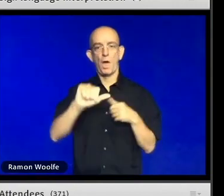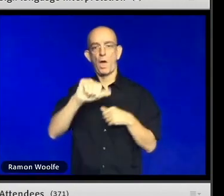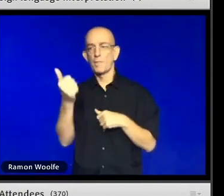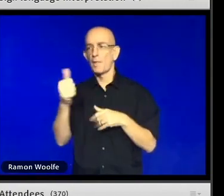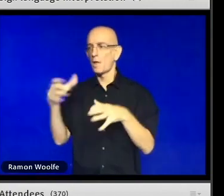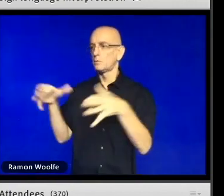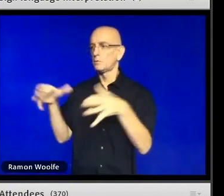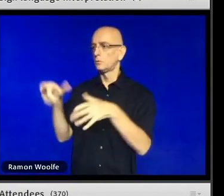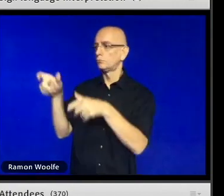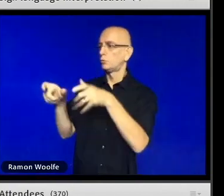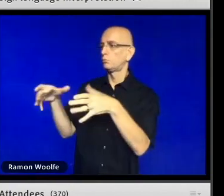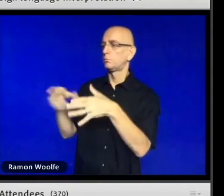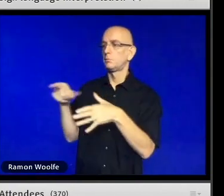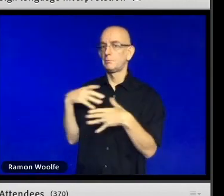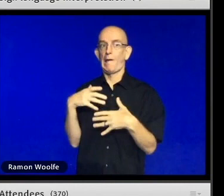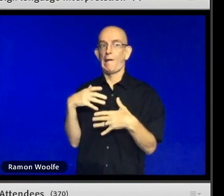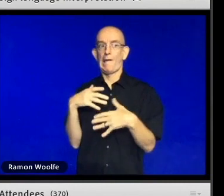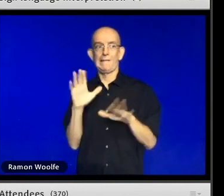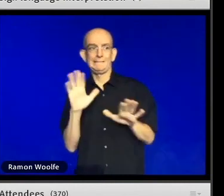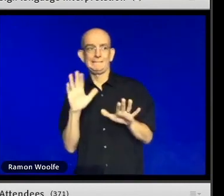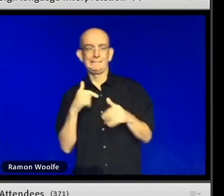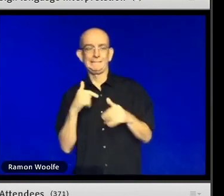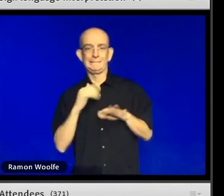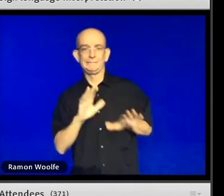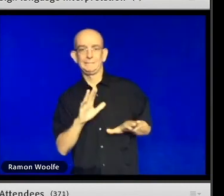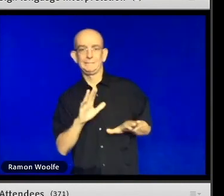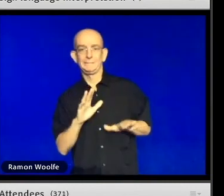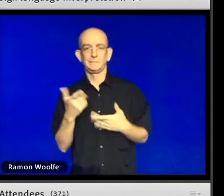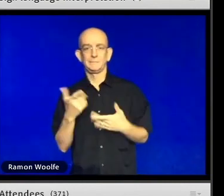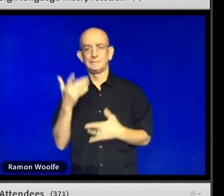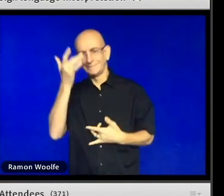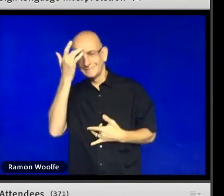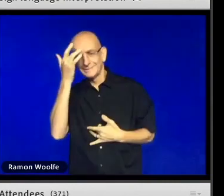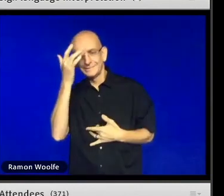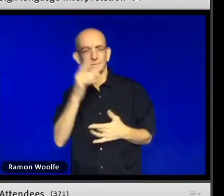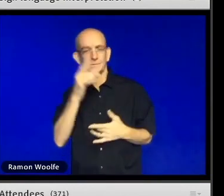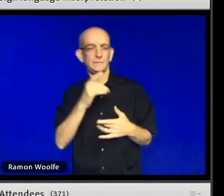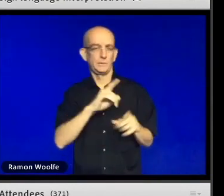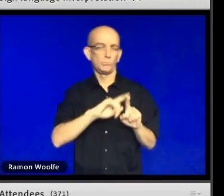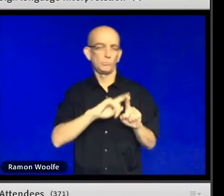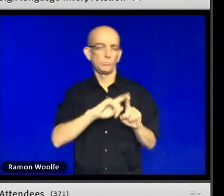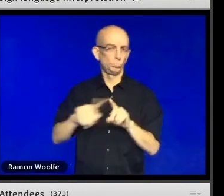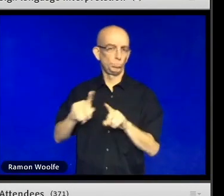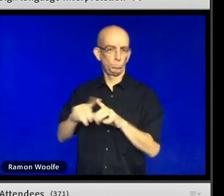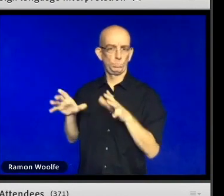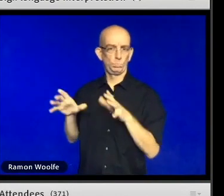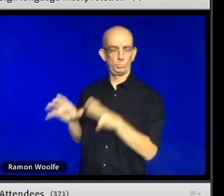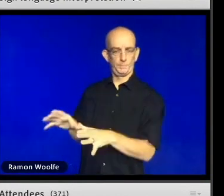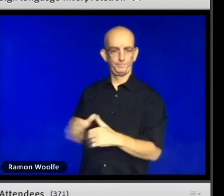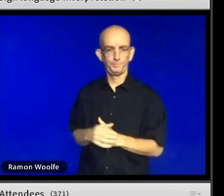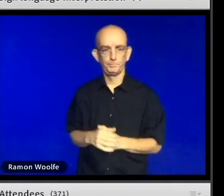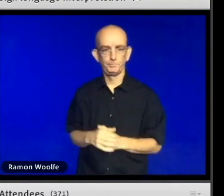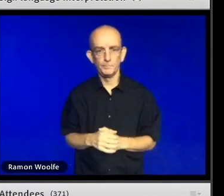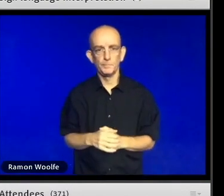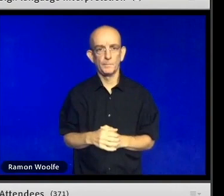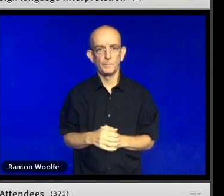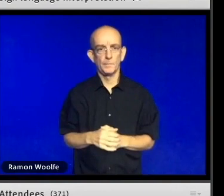has gone to them more than the government has done for these people in marginalized groups. So far that's what we have done in Ghana.